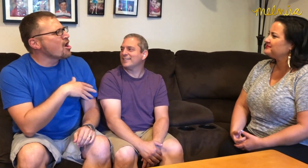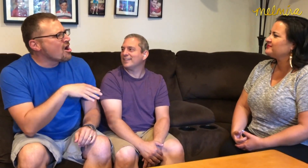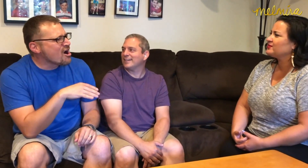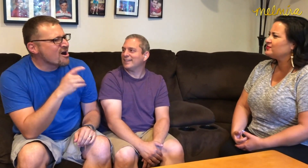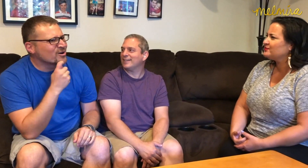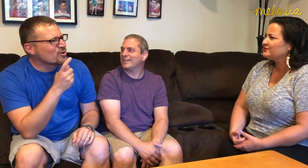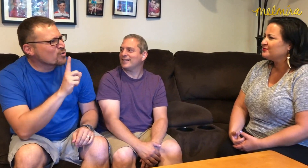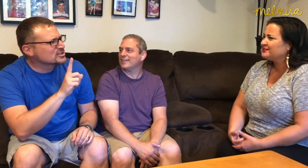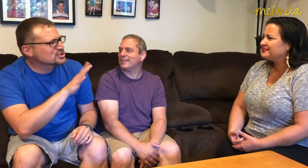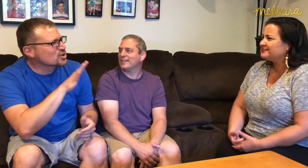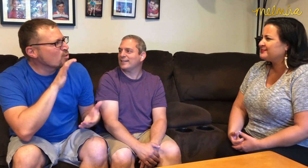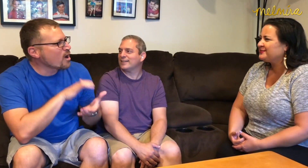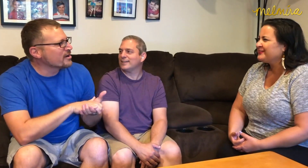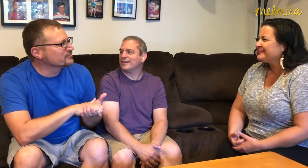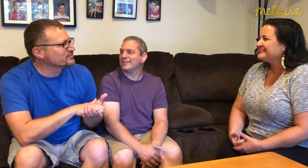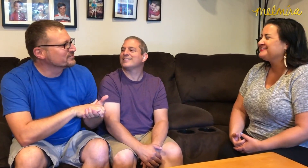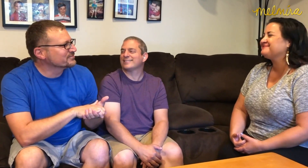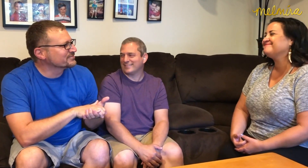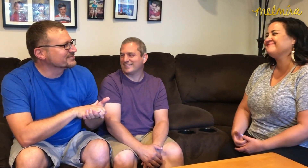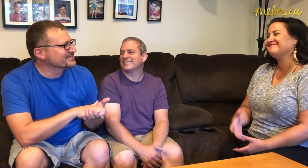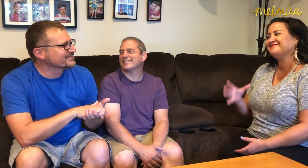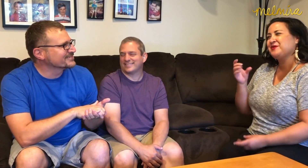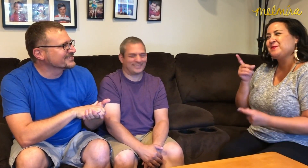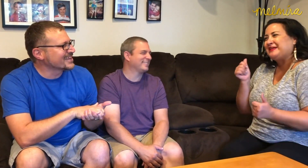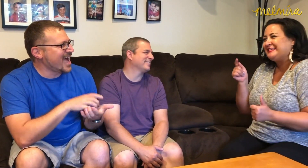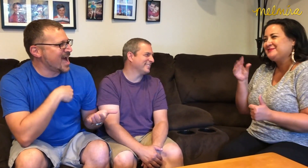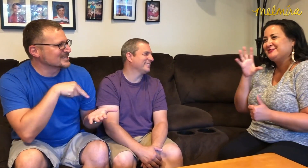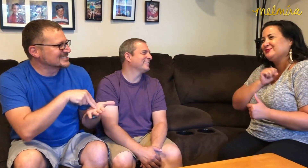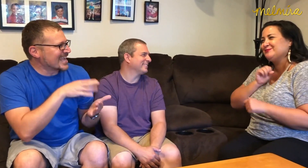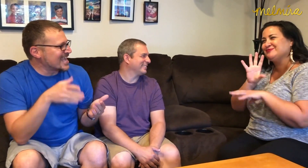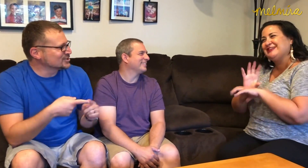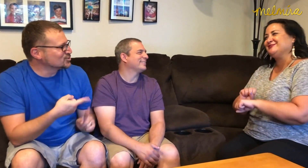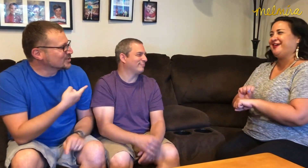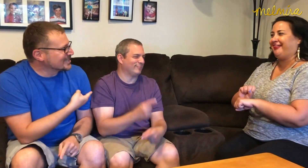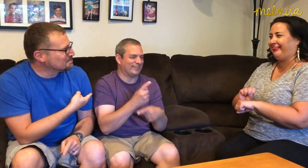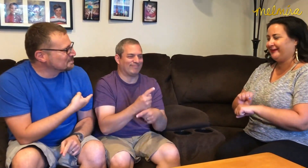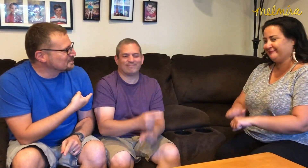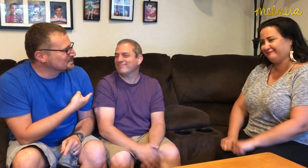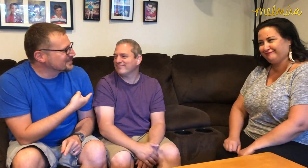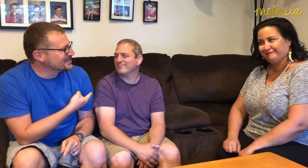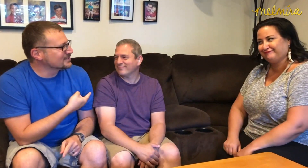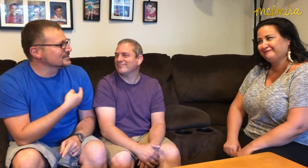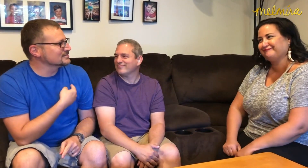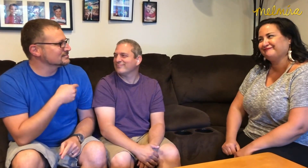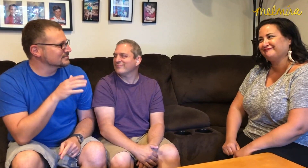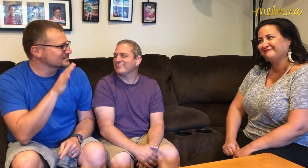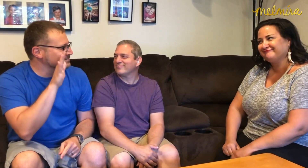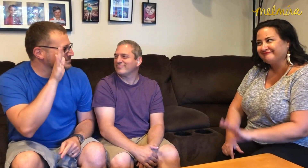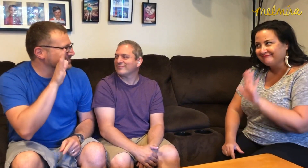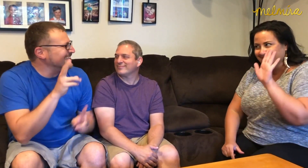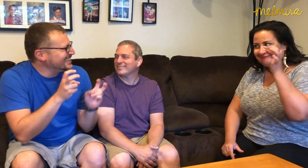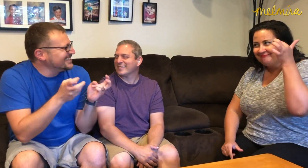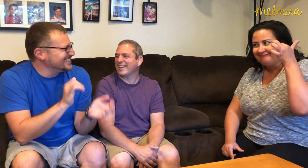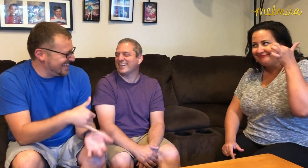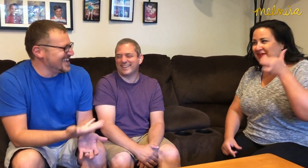"Oh cool! Where's your wife?" Quick to assume you're traditional. Right. I was standing next to him!